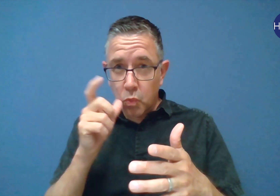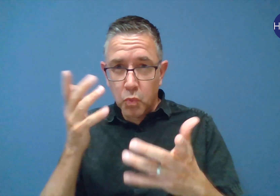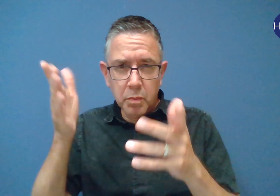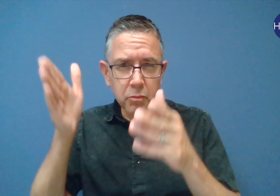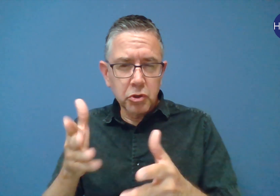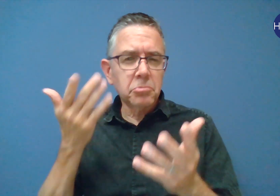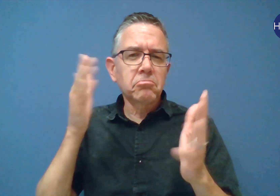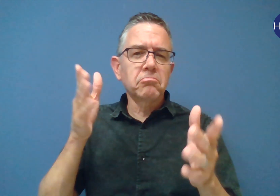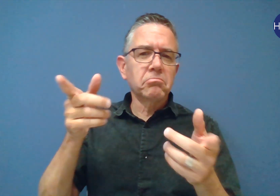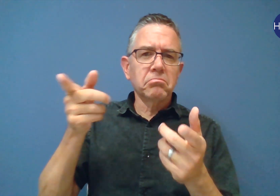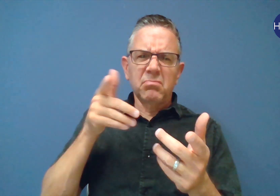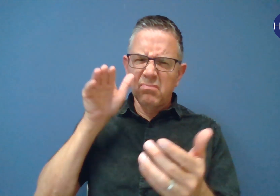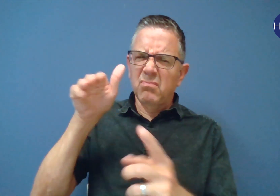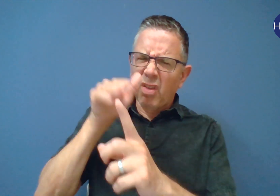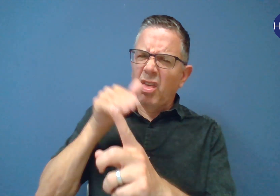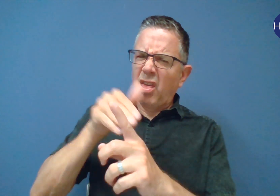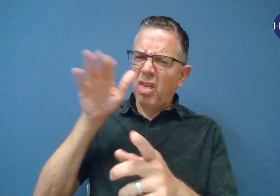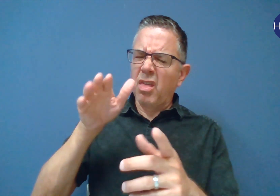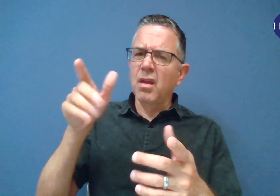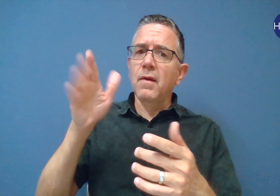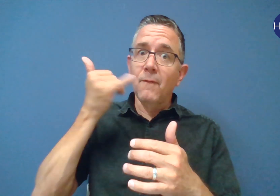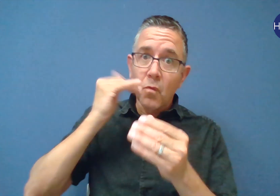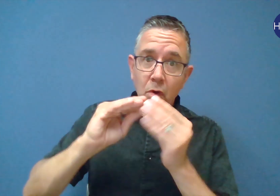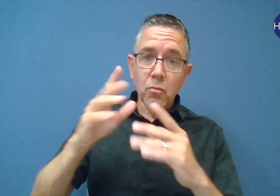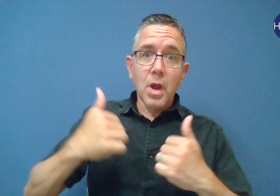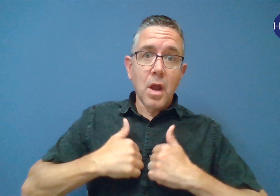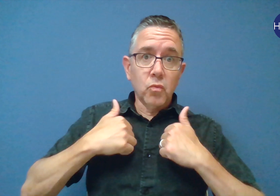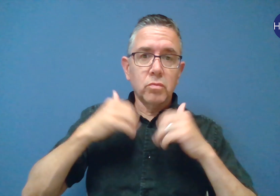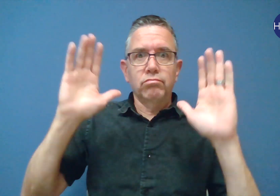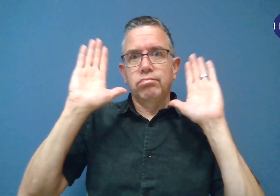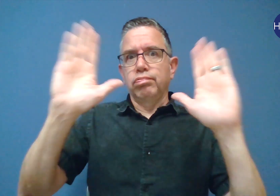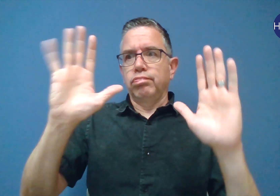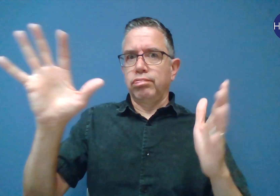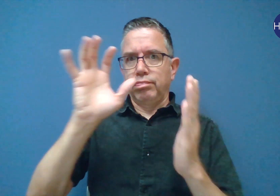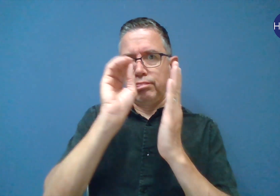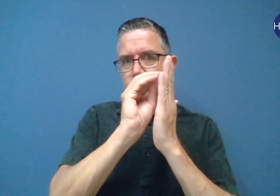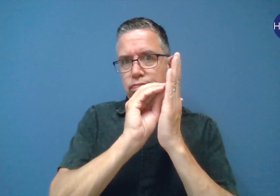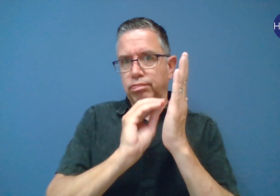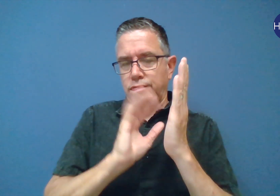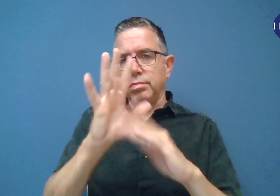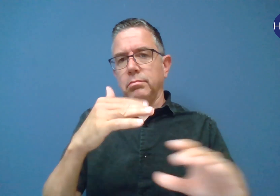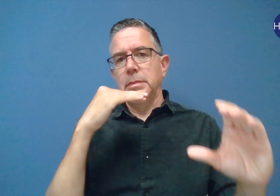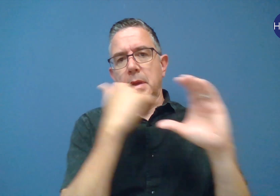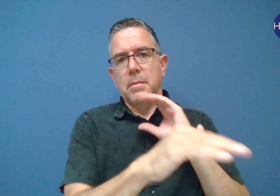Do you have the names? If you can collect a business's contact information like phone number, address, etc., it will be helpful for WSHRC.